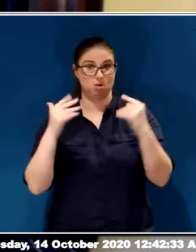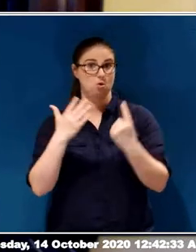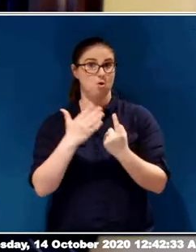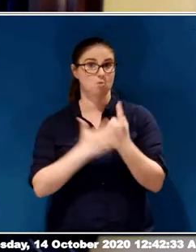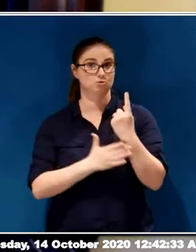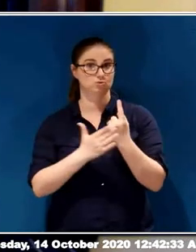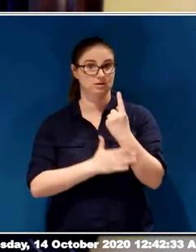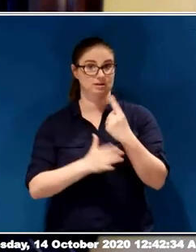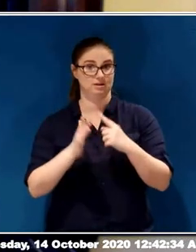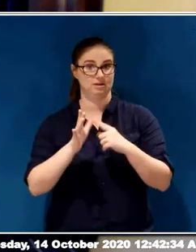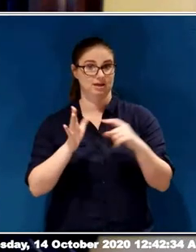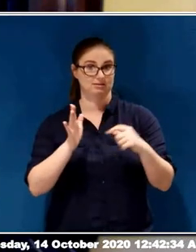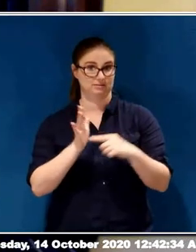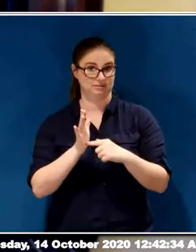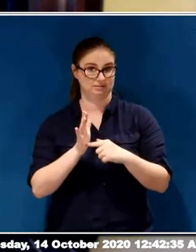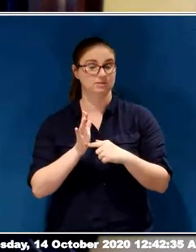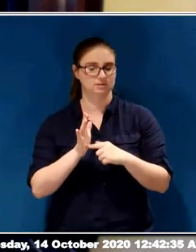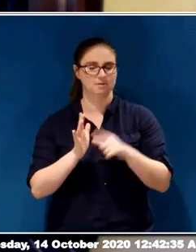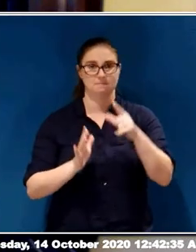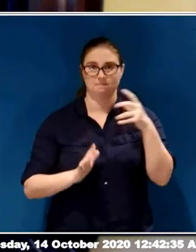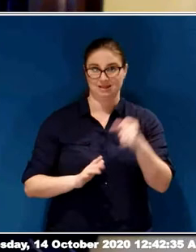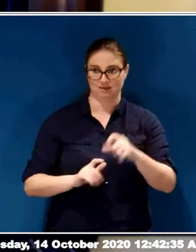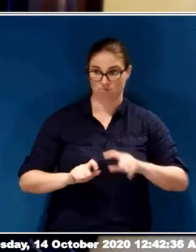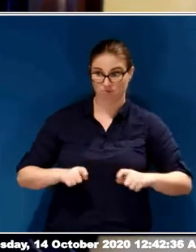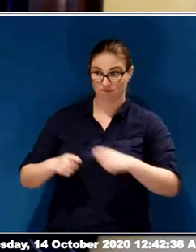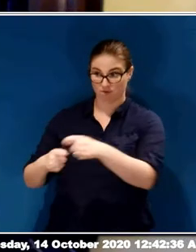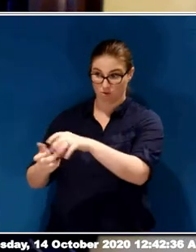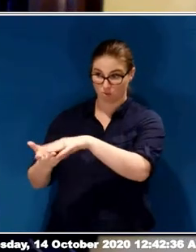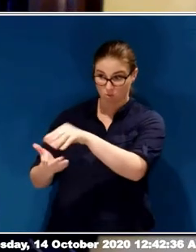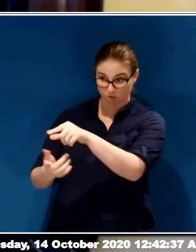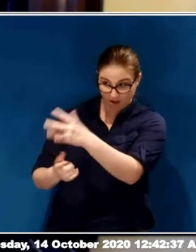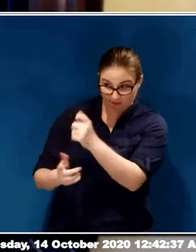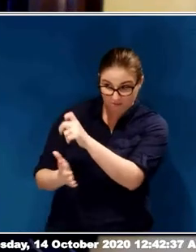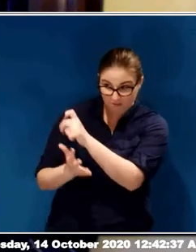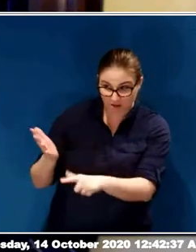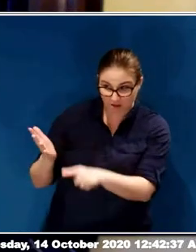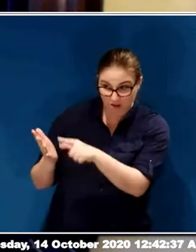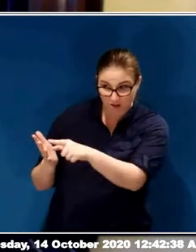However, there is no requirement under that Act that these be developed through